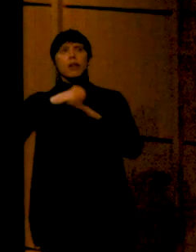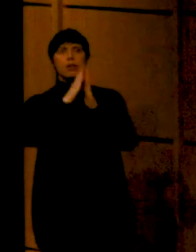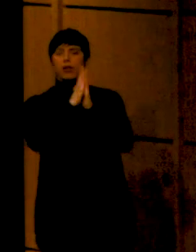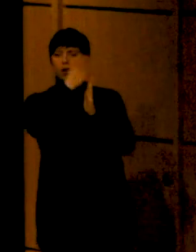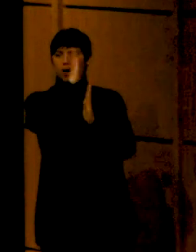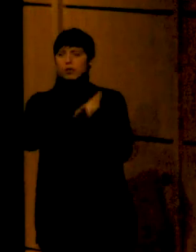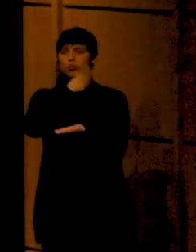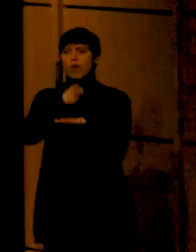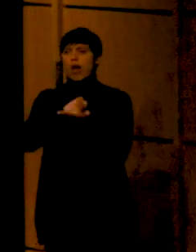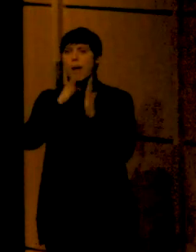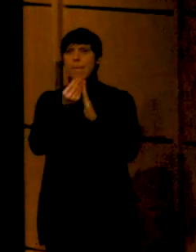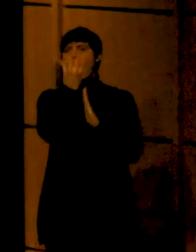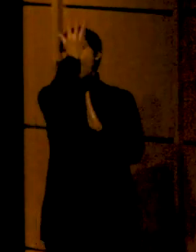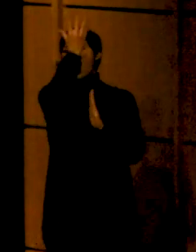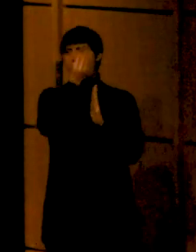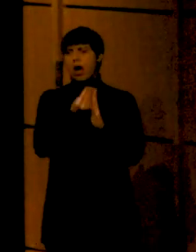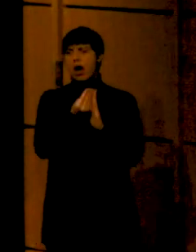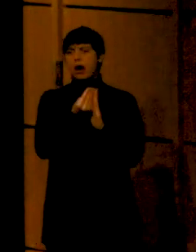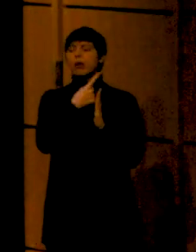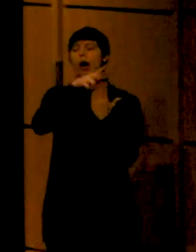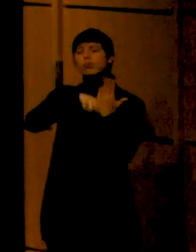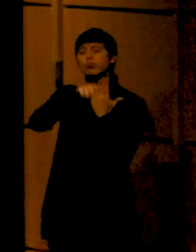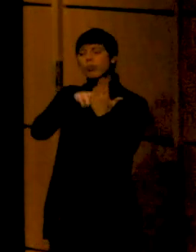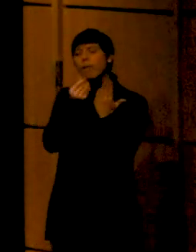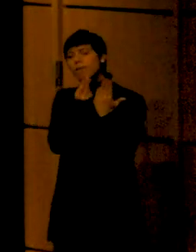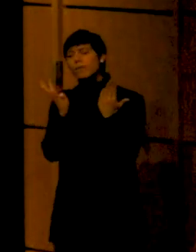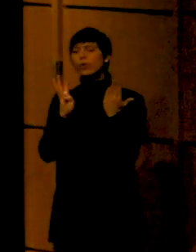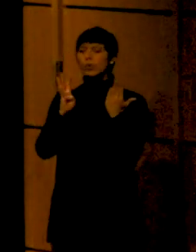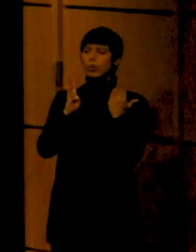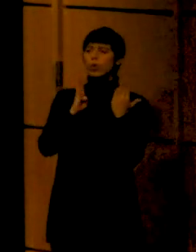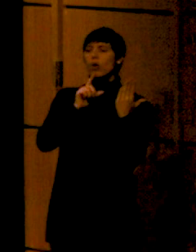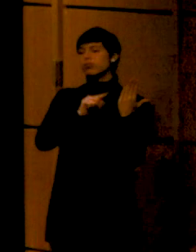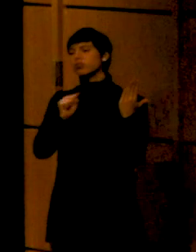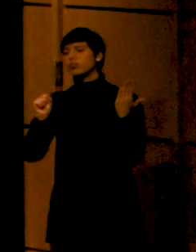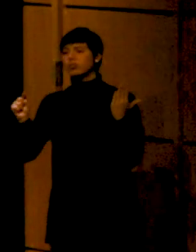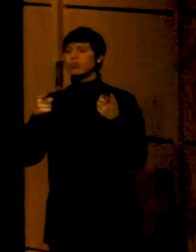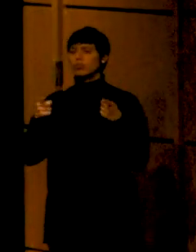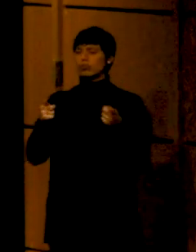He produced few of these in the early 1770s.